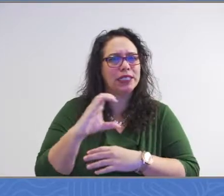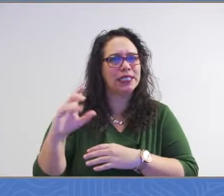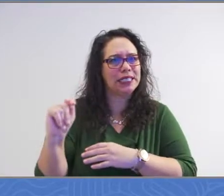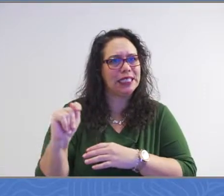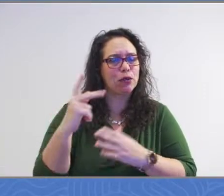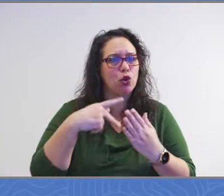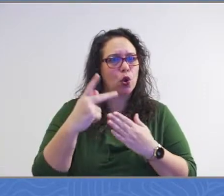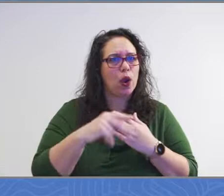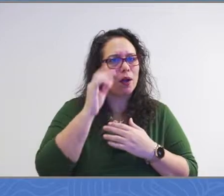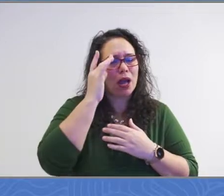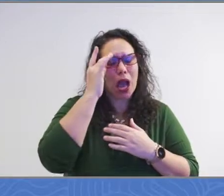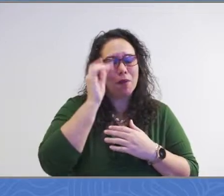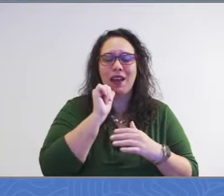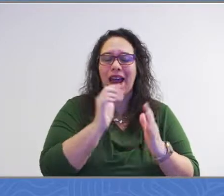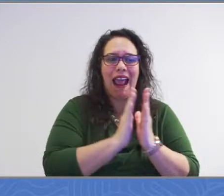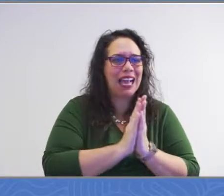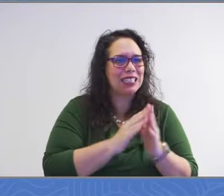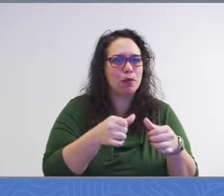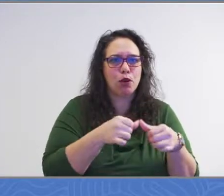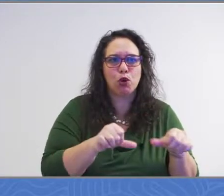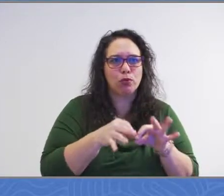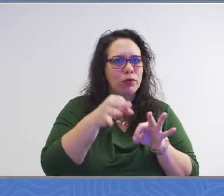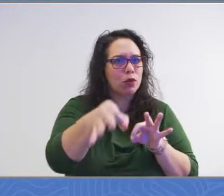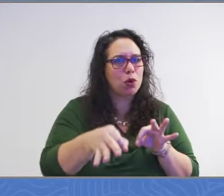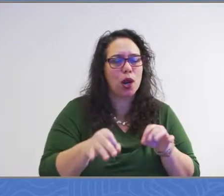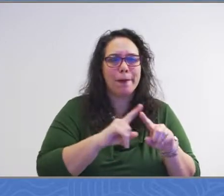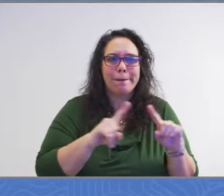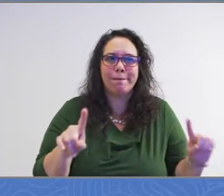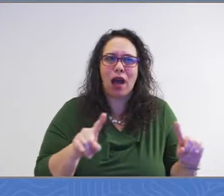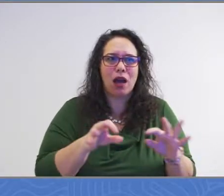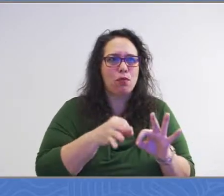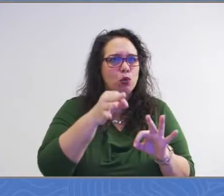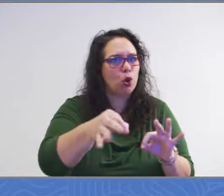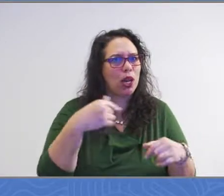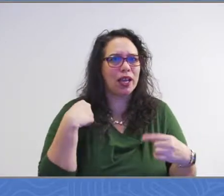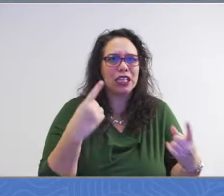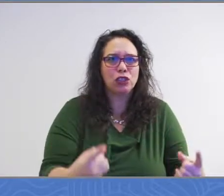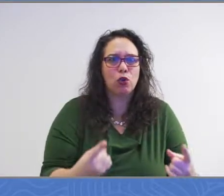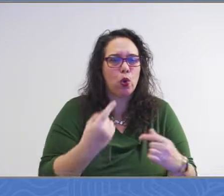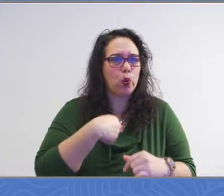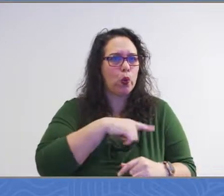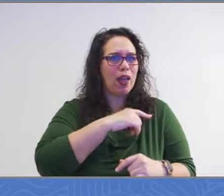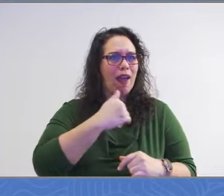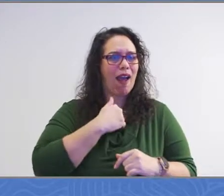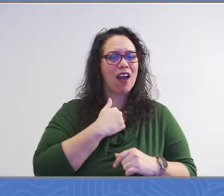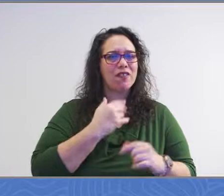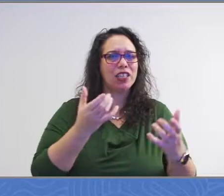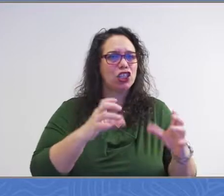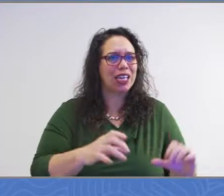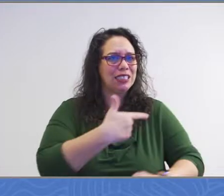I'm not asking for a permanent postponement but at least postponing the program until we have the chance to vaccinate ourselves.